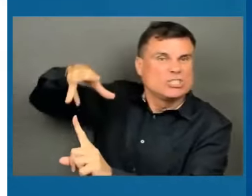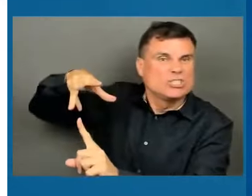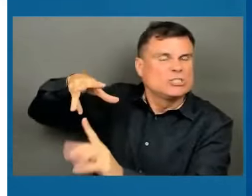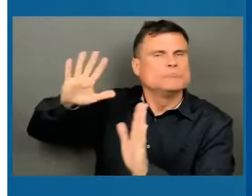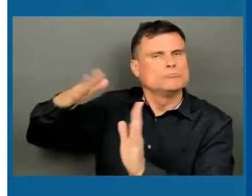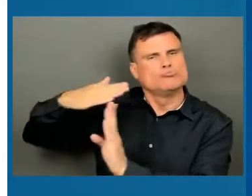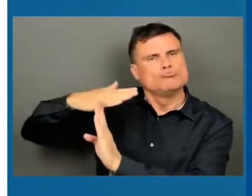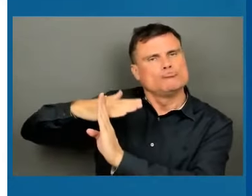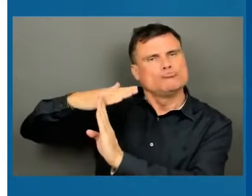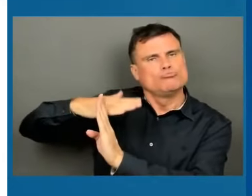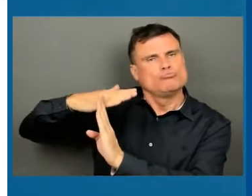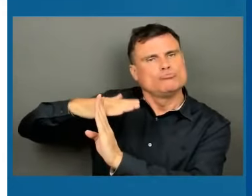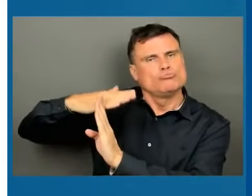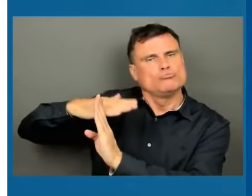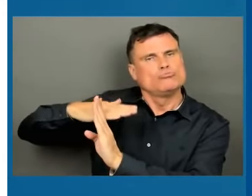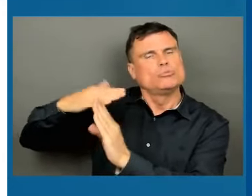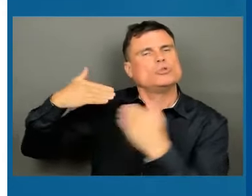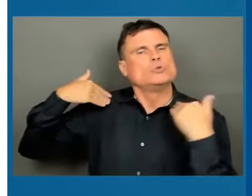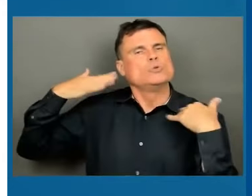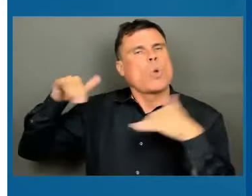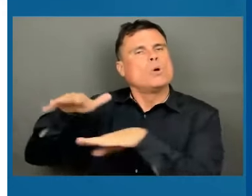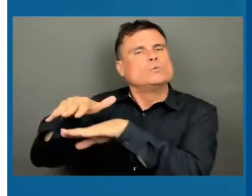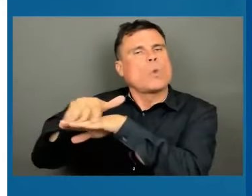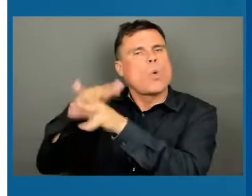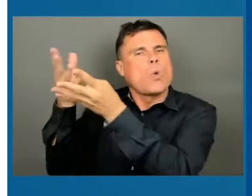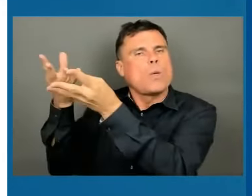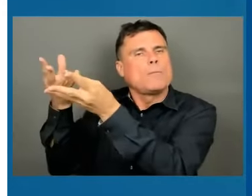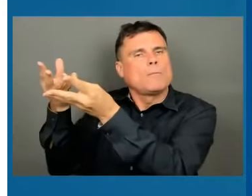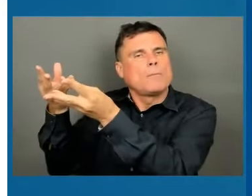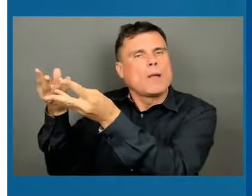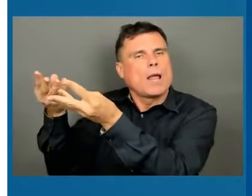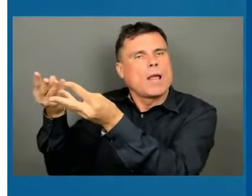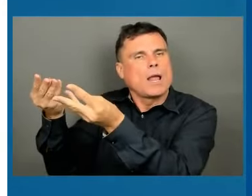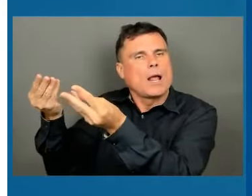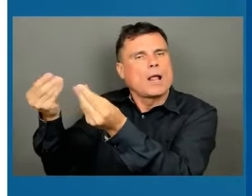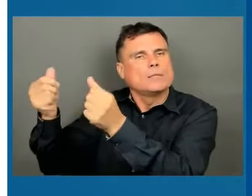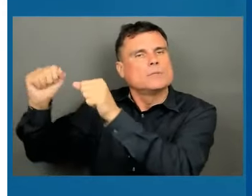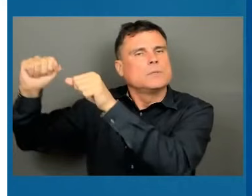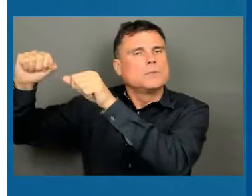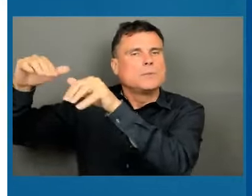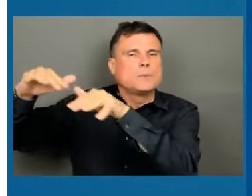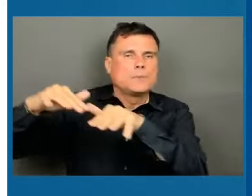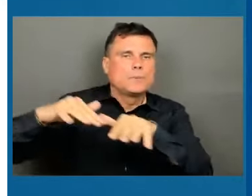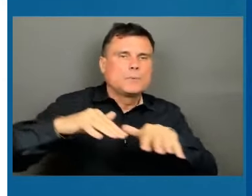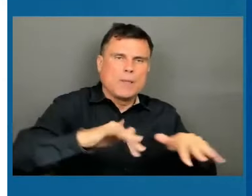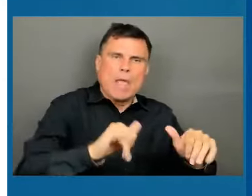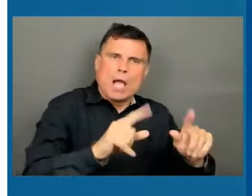watching for those prolonged heat events going into the next few weeks as well as the big